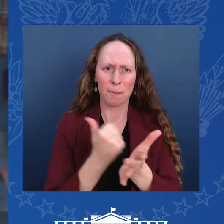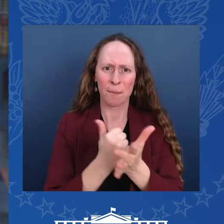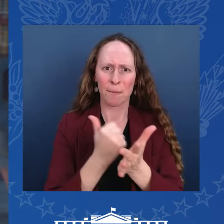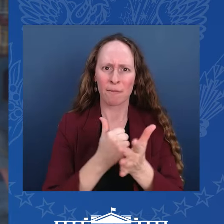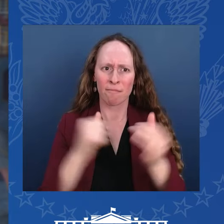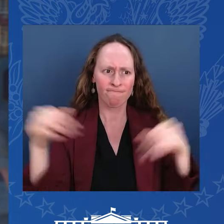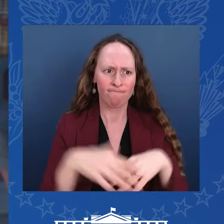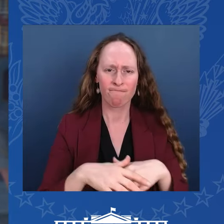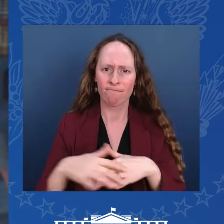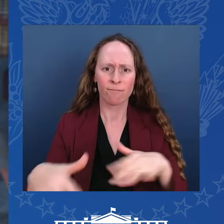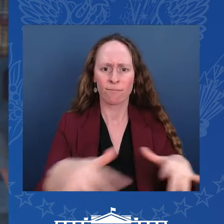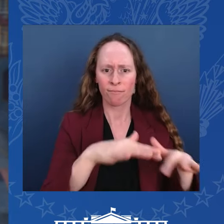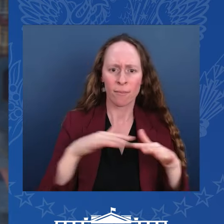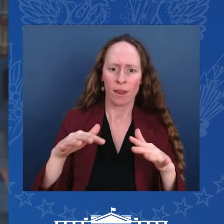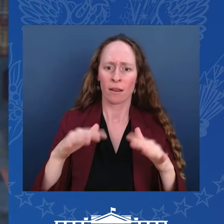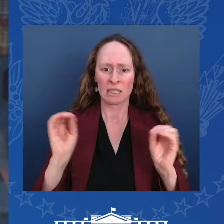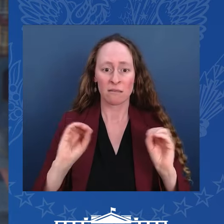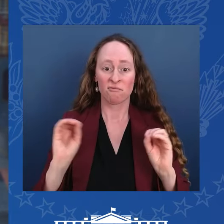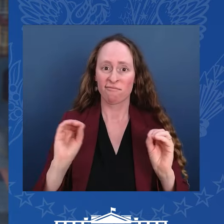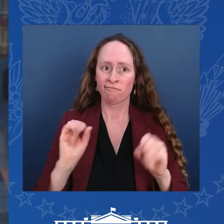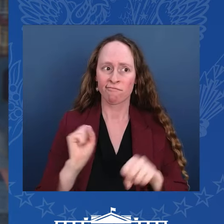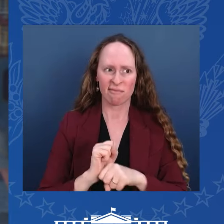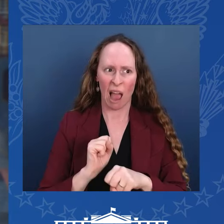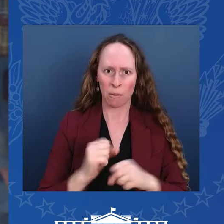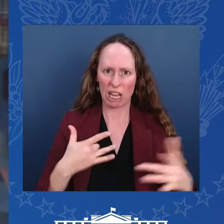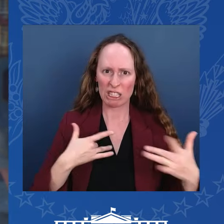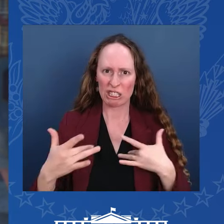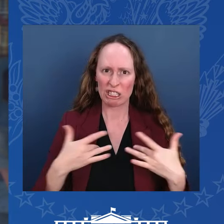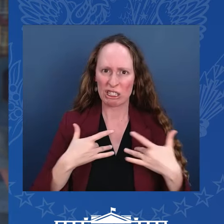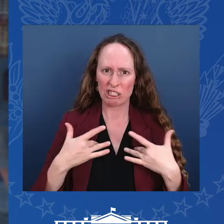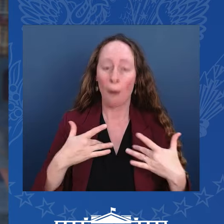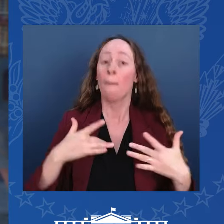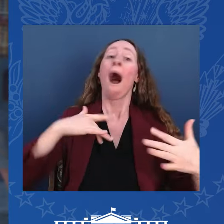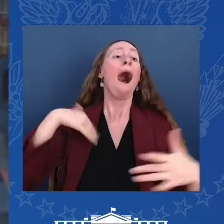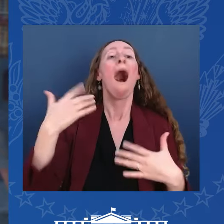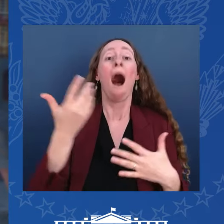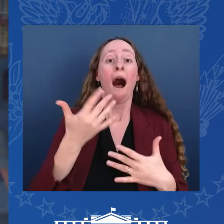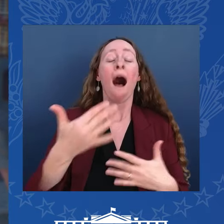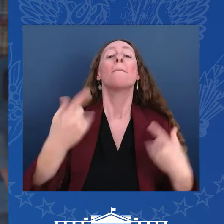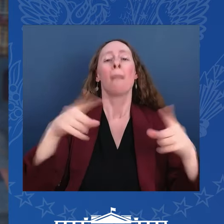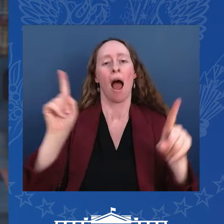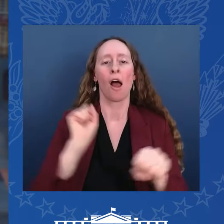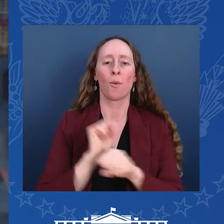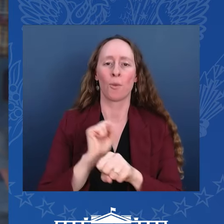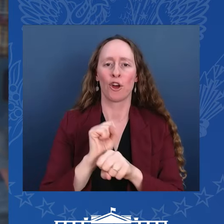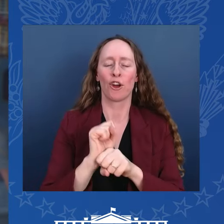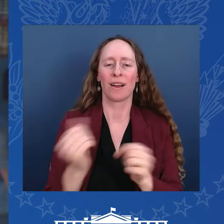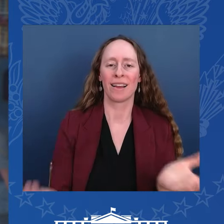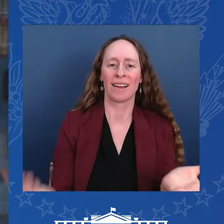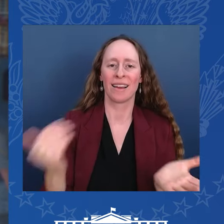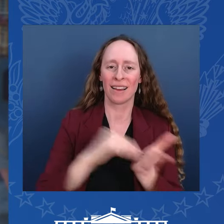He has been a hands on president. The cap on insulin affected me personally because I'm a diabetic